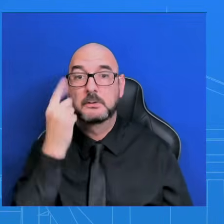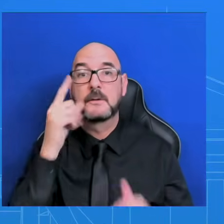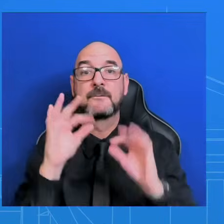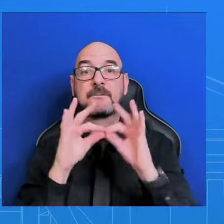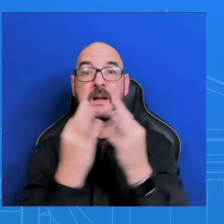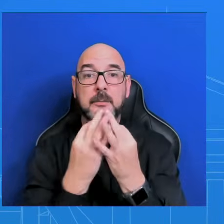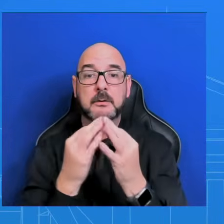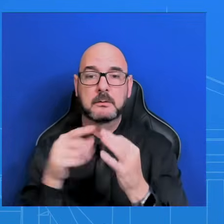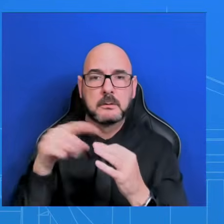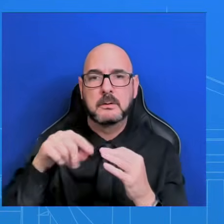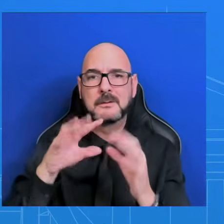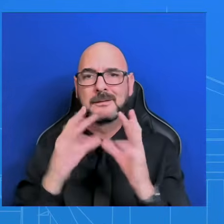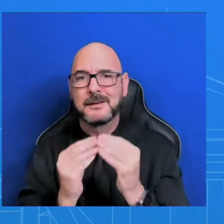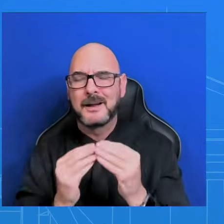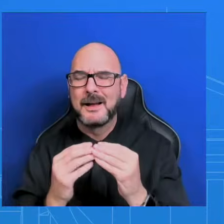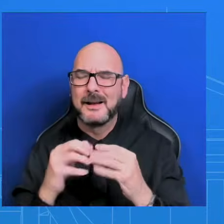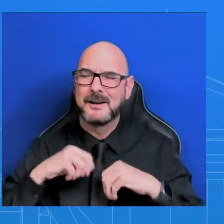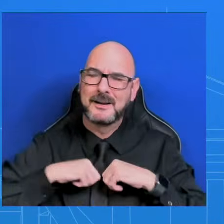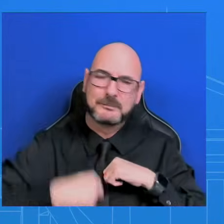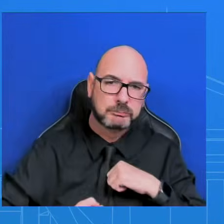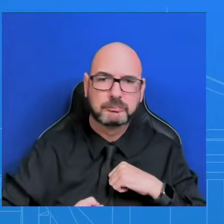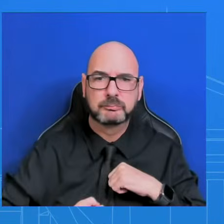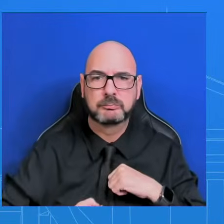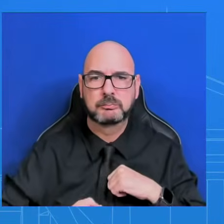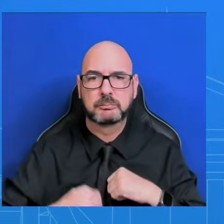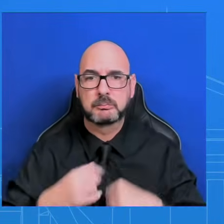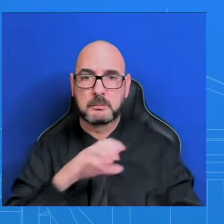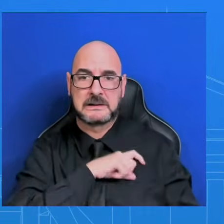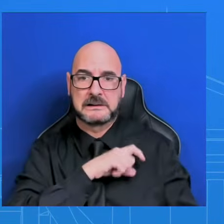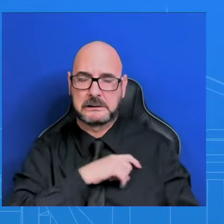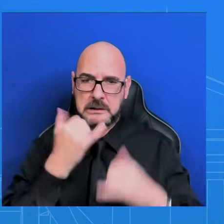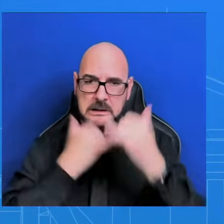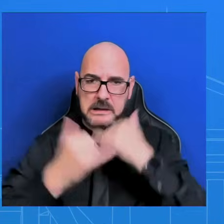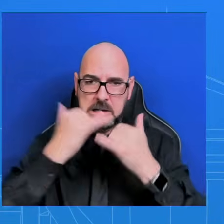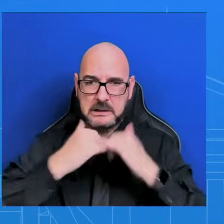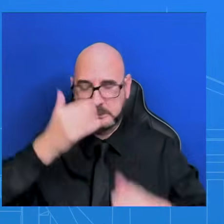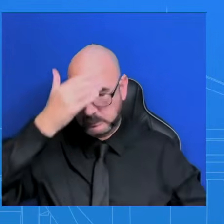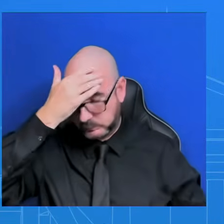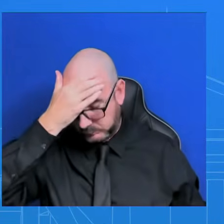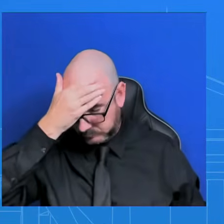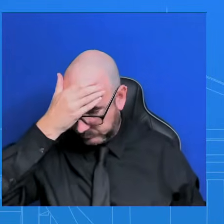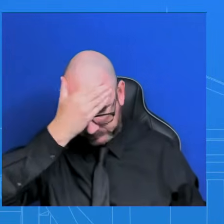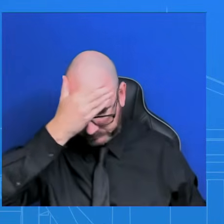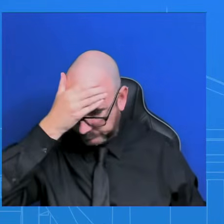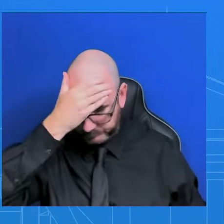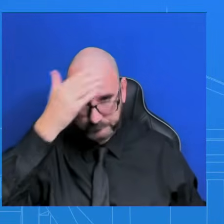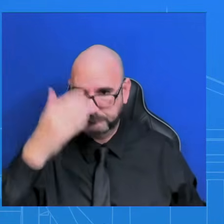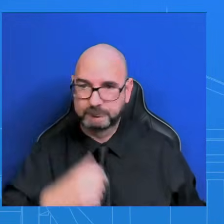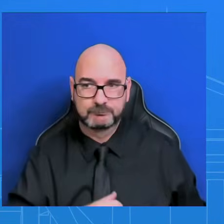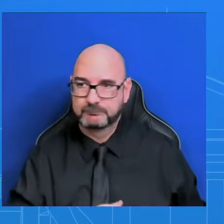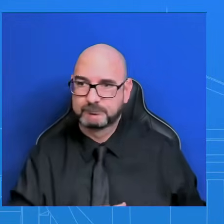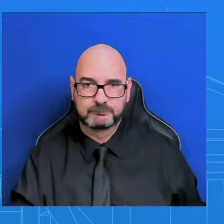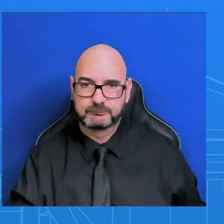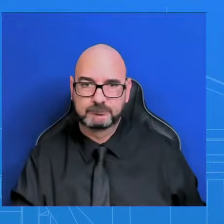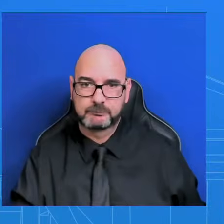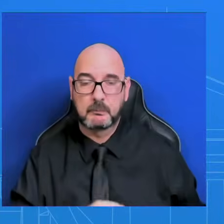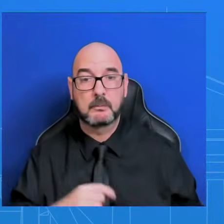how they're feeling. And certainly, as -- as a mo- -- mom, myself, I -- this is one of those days that you wish never,